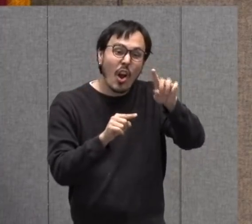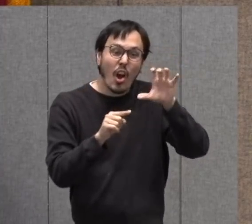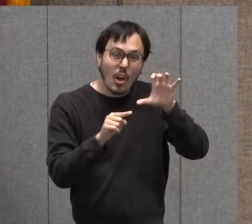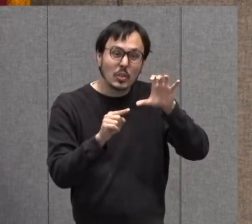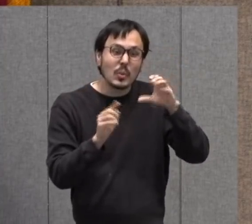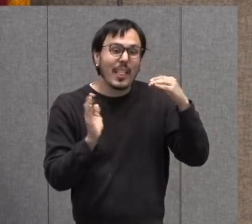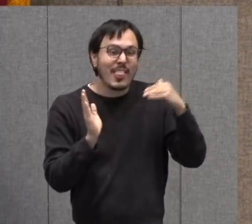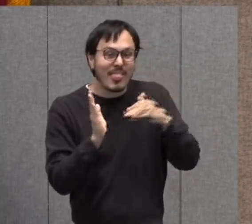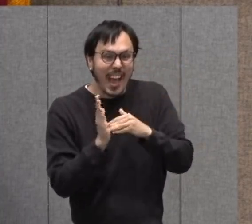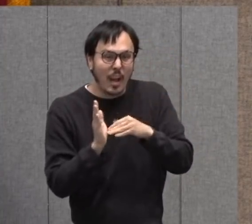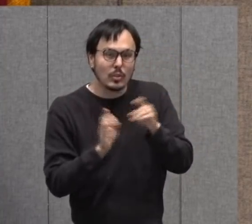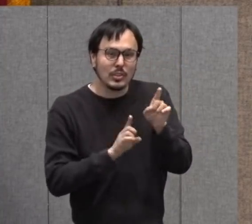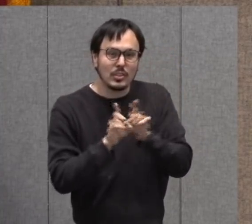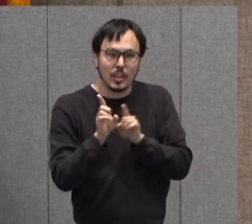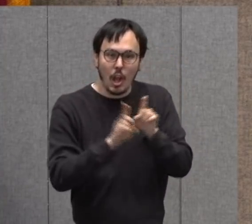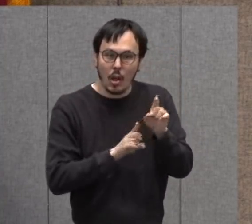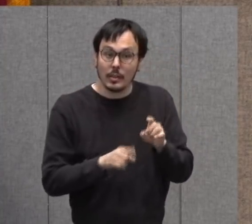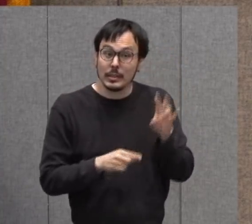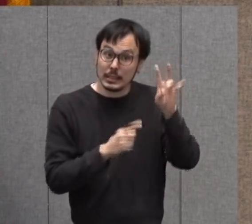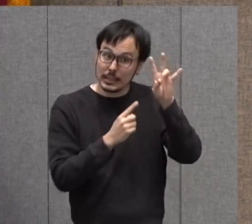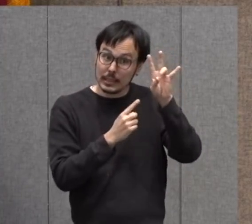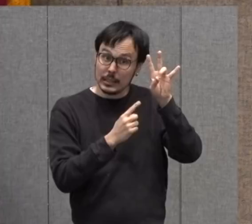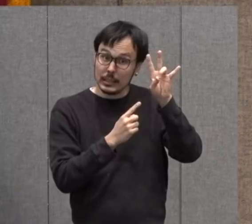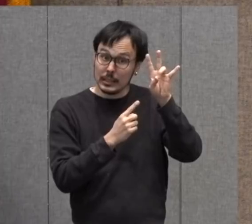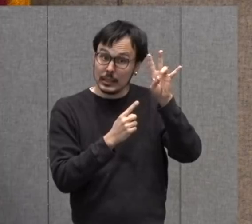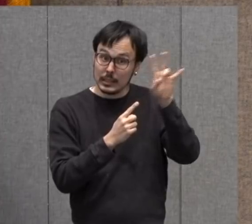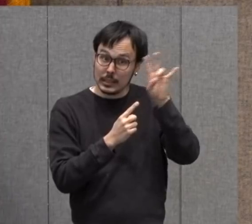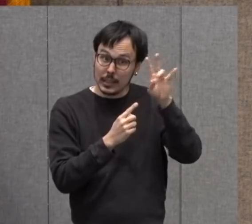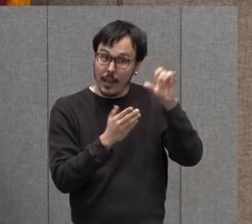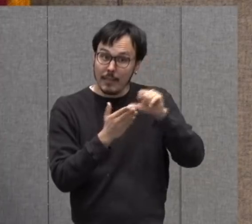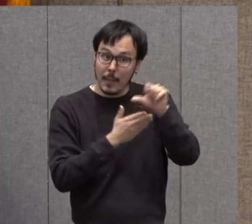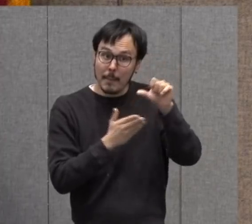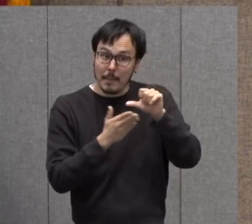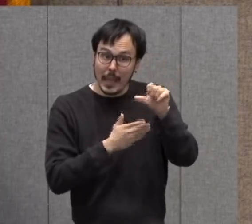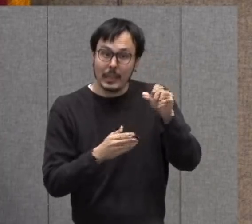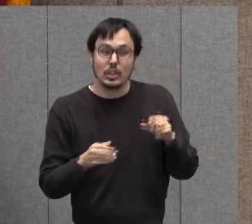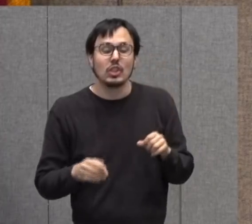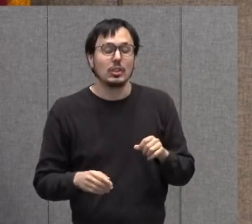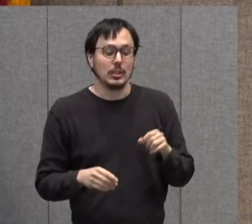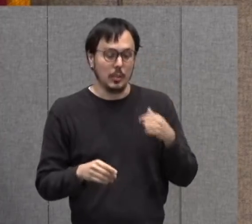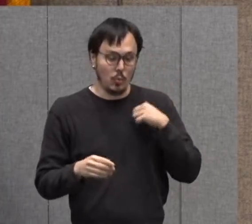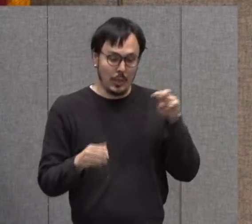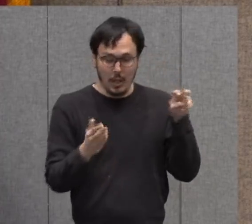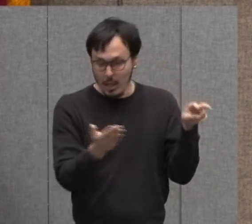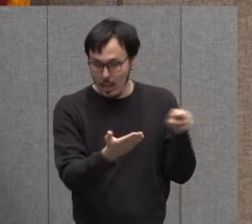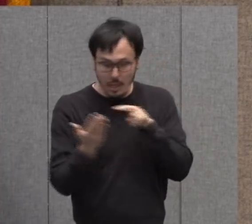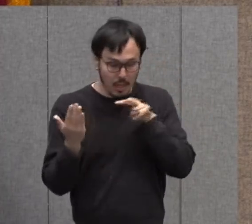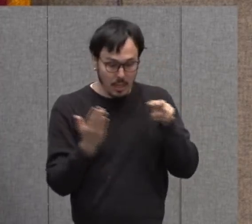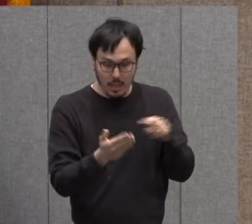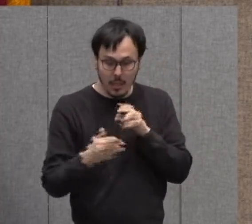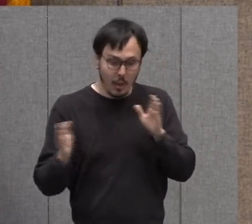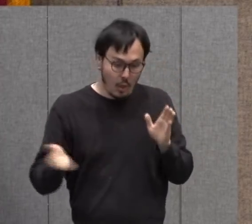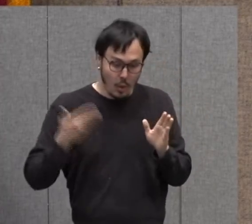If we take a seven page journey ten times, we'll pass a million stars